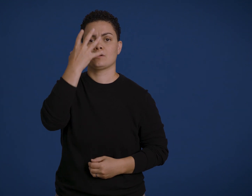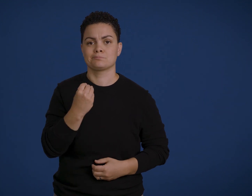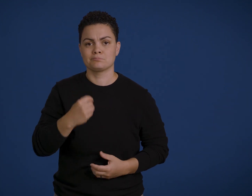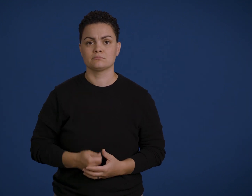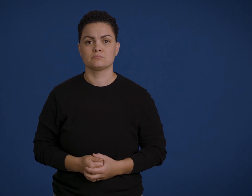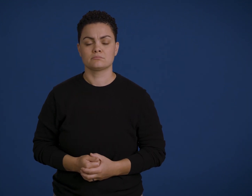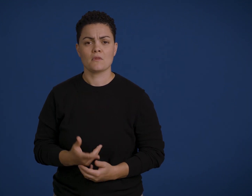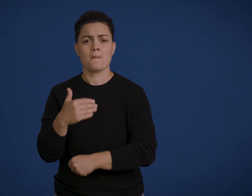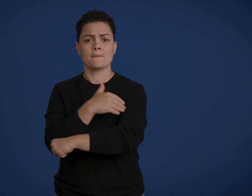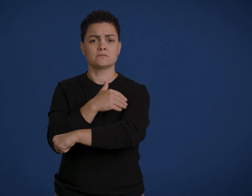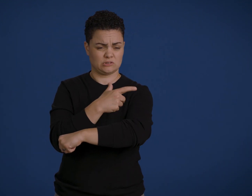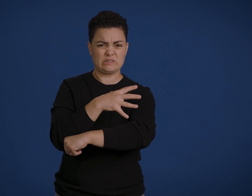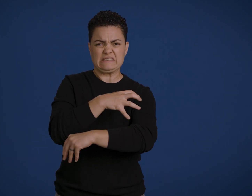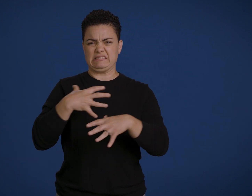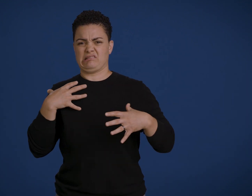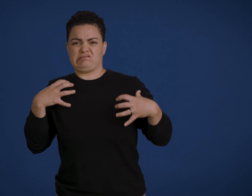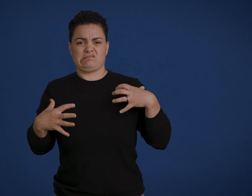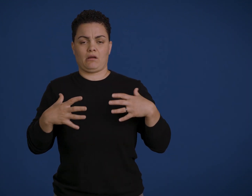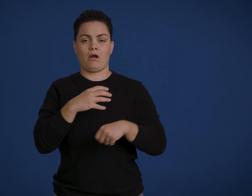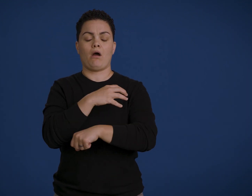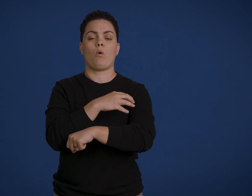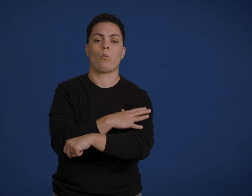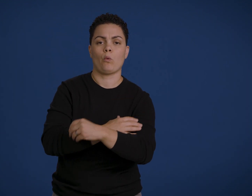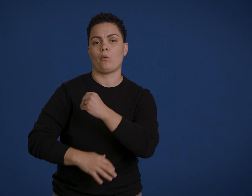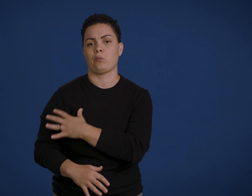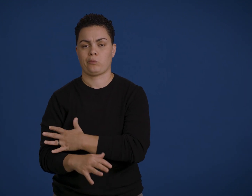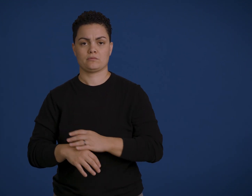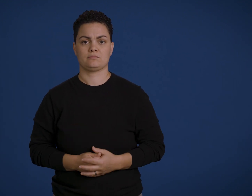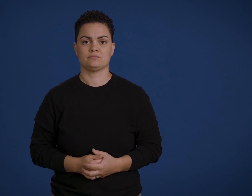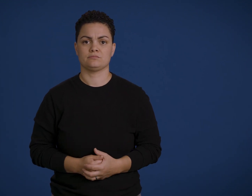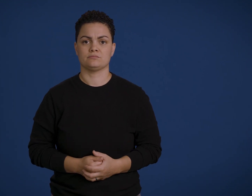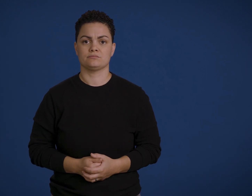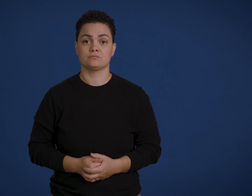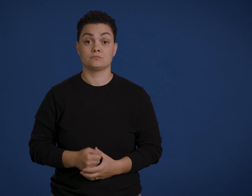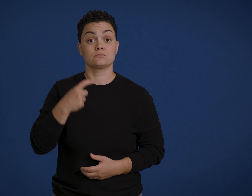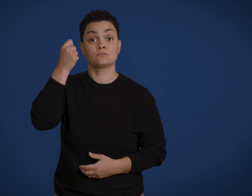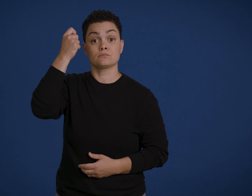helping with sleep, and helping with muscle spasms.